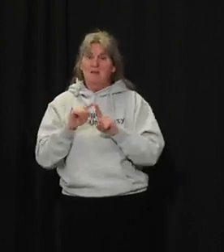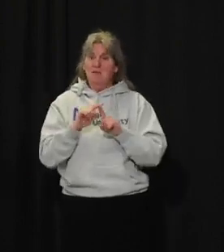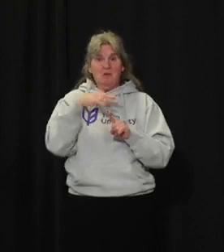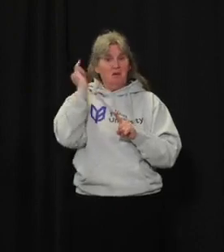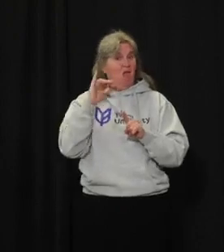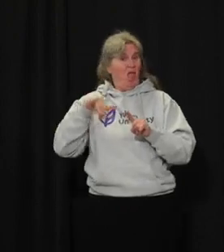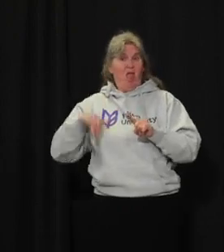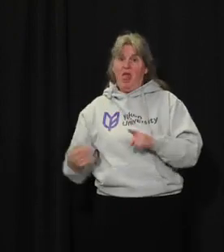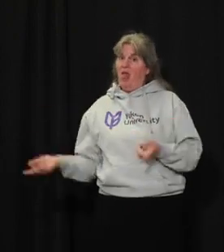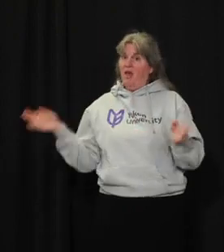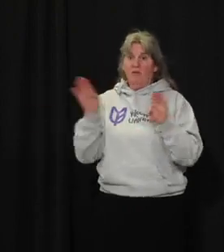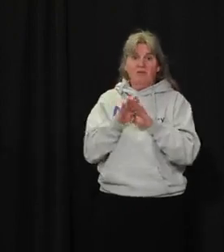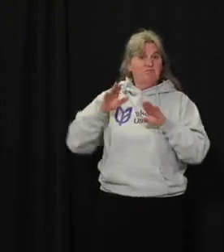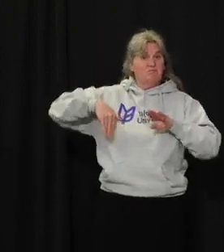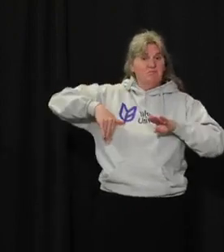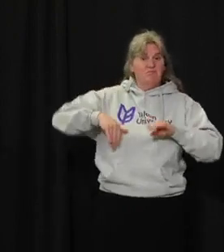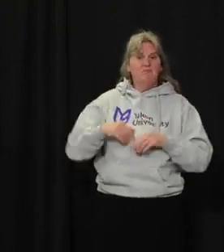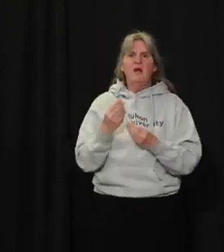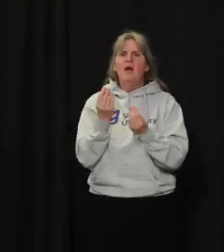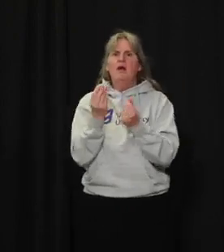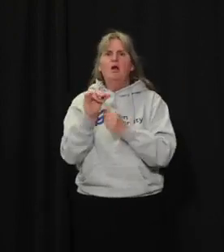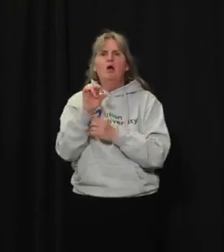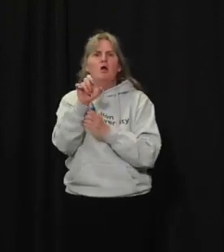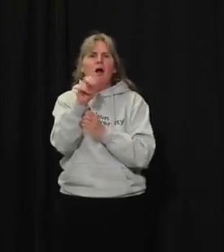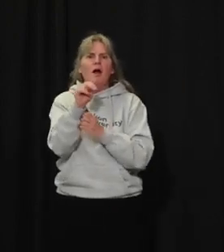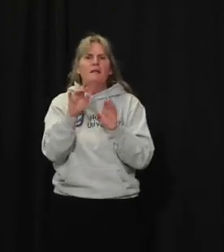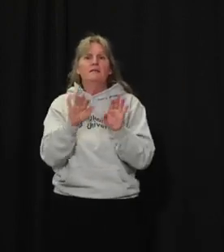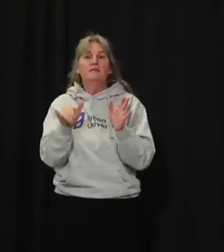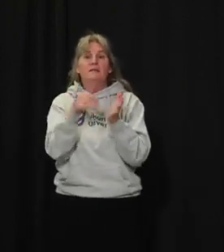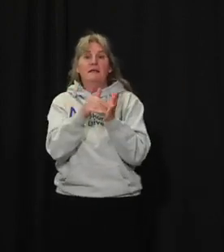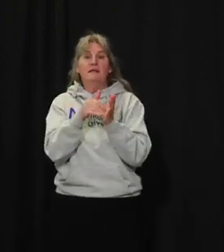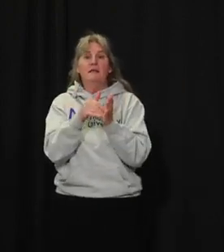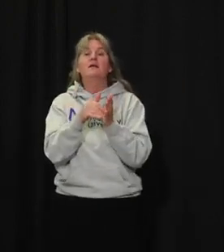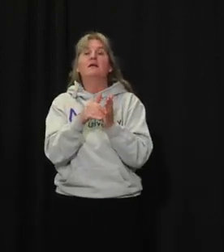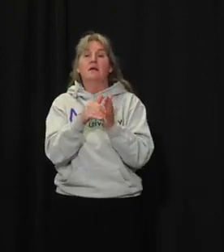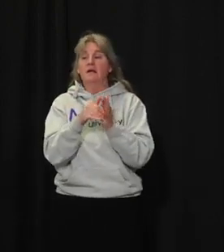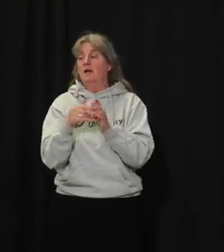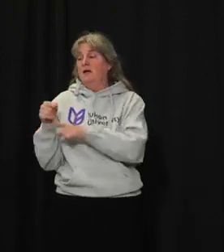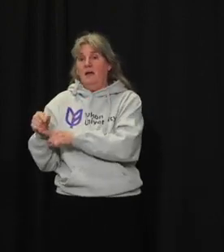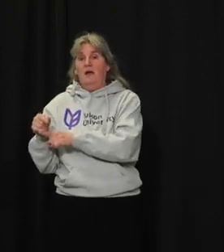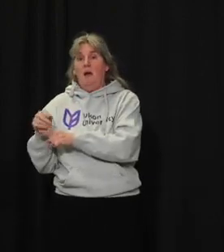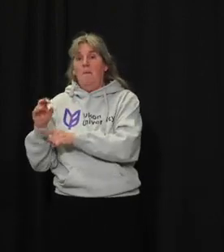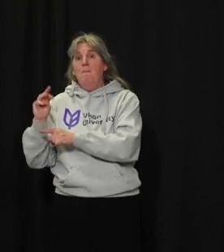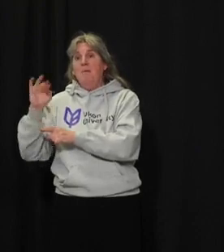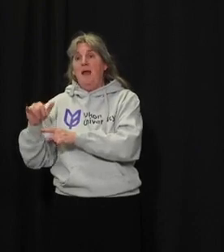In Yukon, they were never closed. Darden centres again opened in Ontario May 9th.